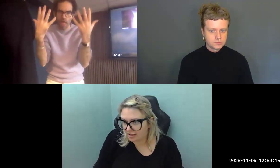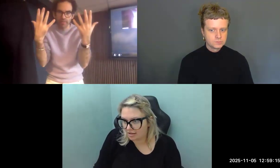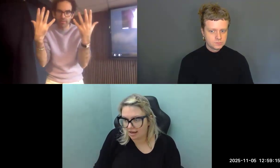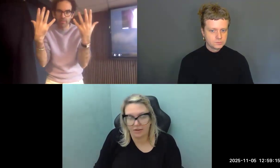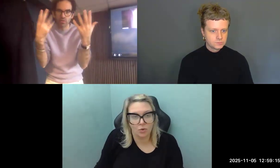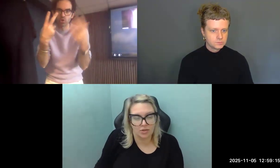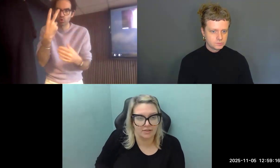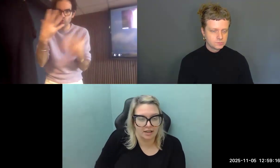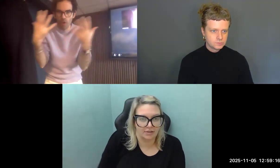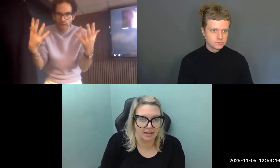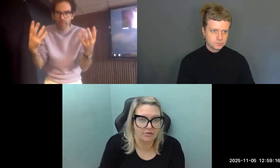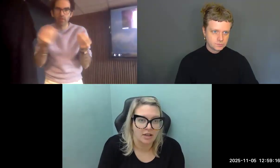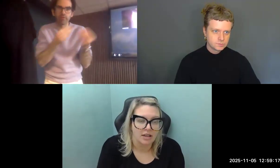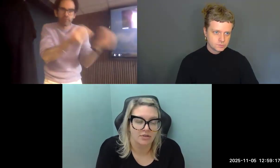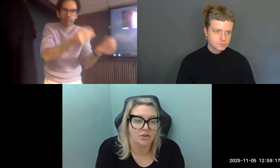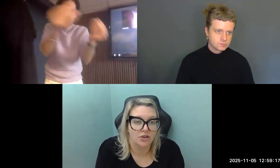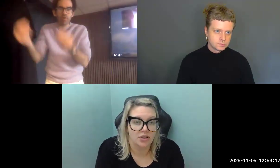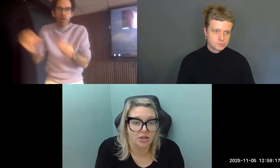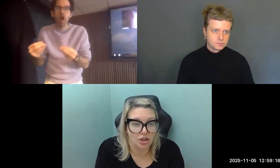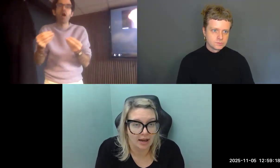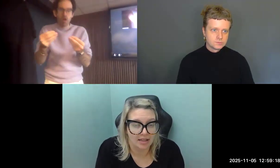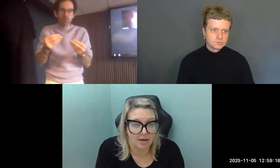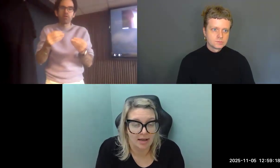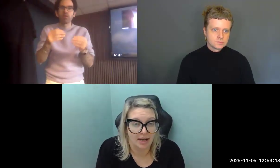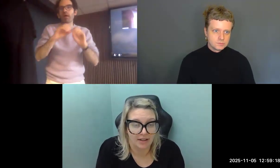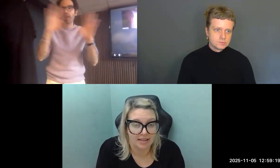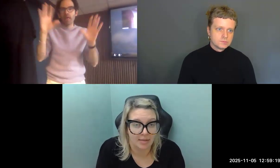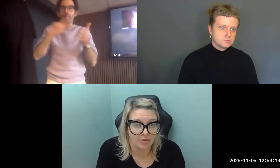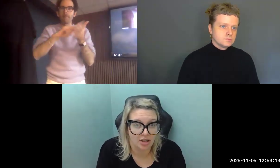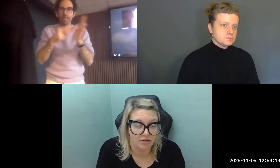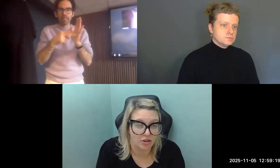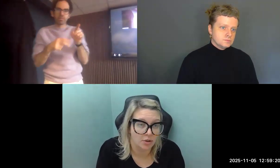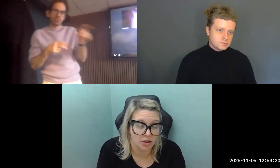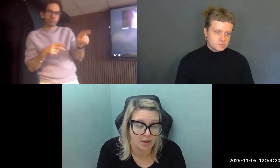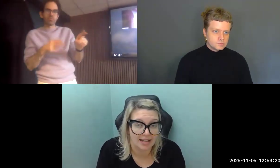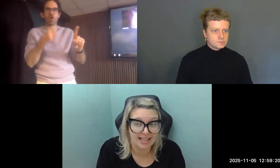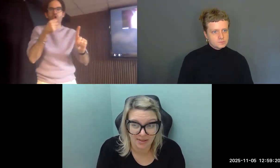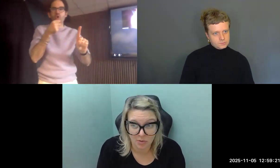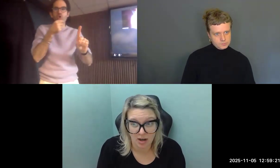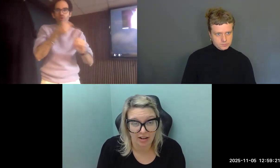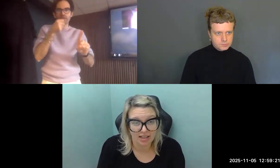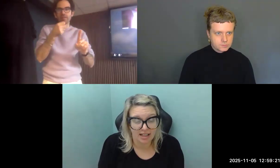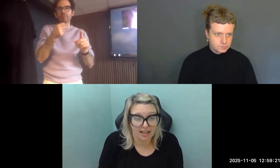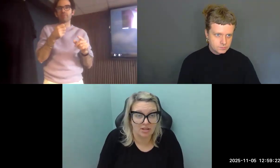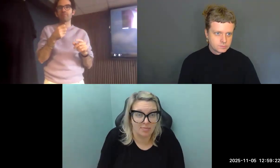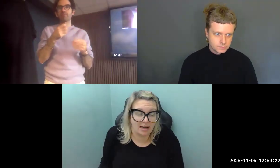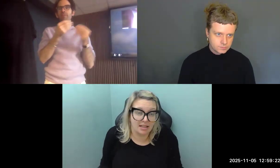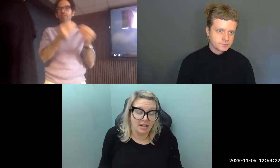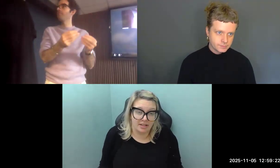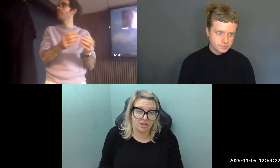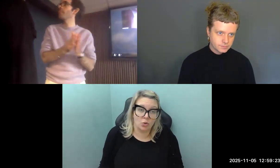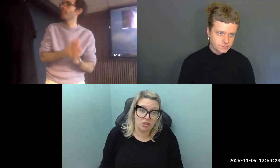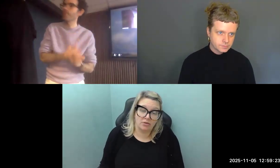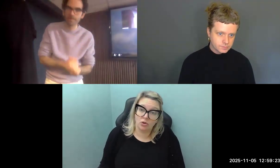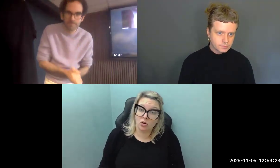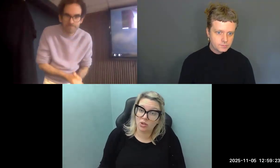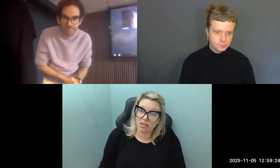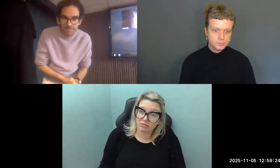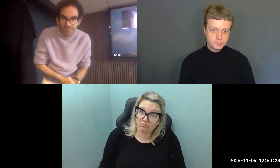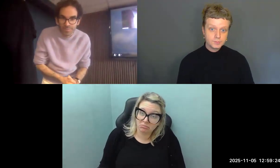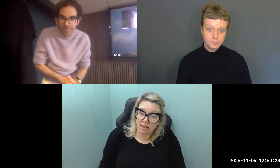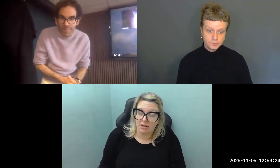And the cost to sign to GIVE So if you're using two hands, maybe having the separation of using one or two hands gives more clarity in that respect, that it's causative or not causative.